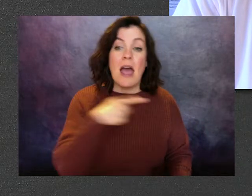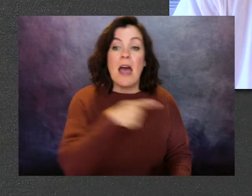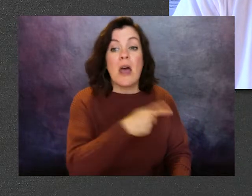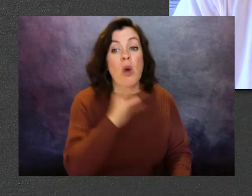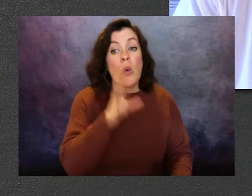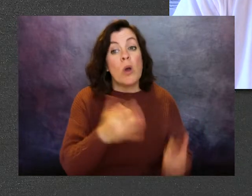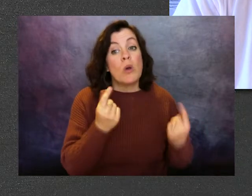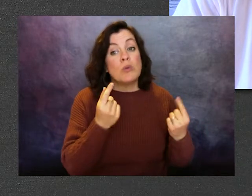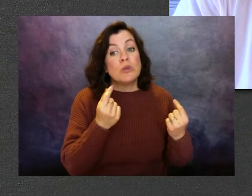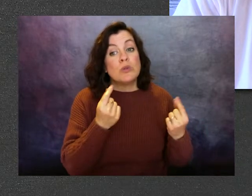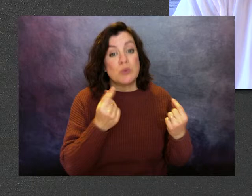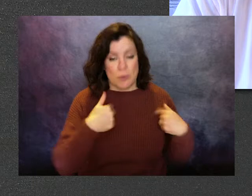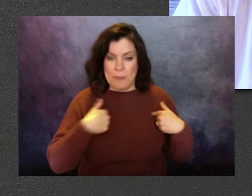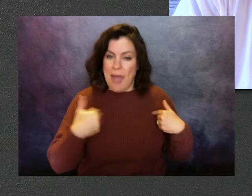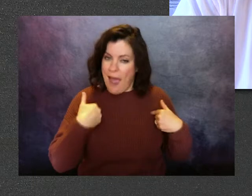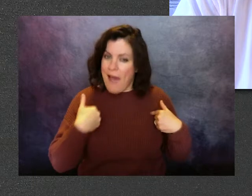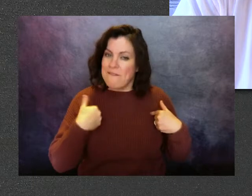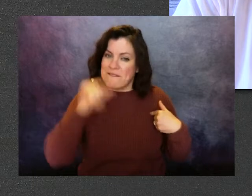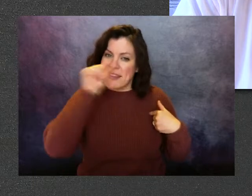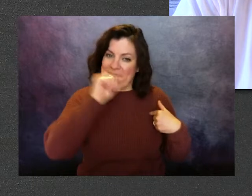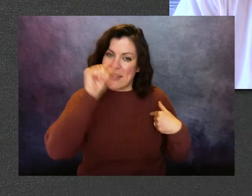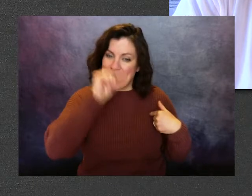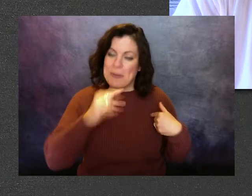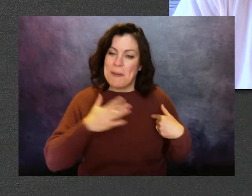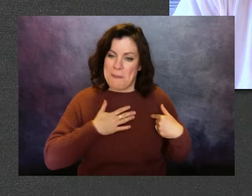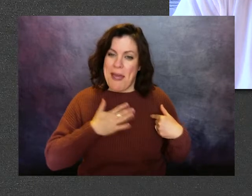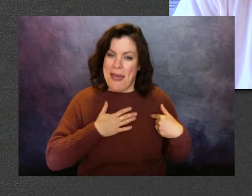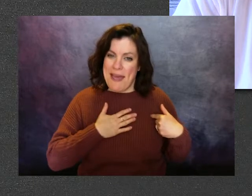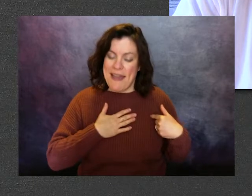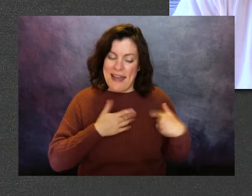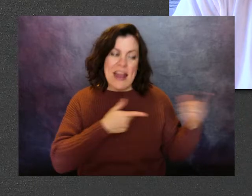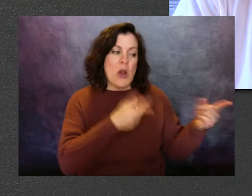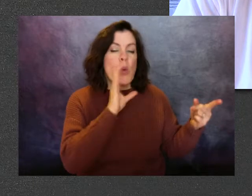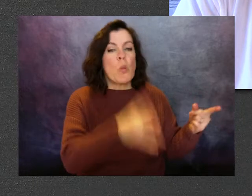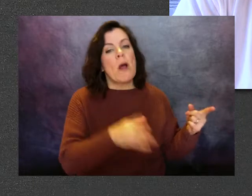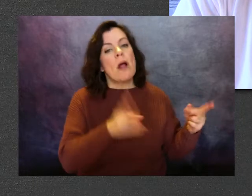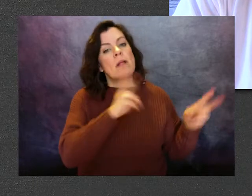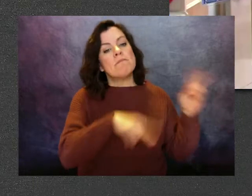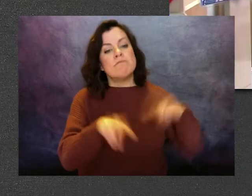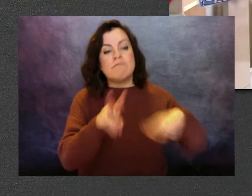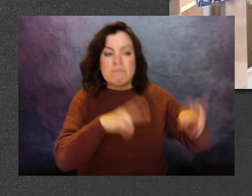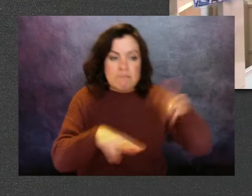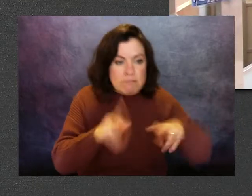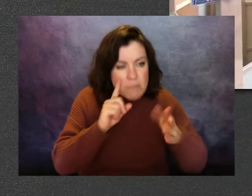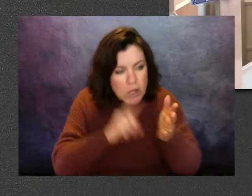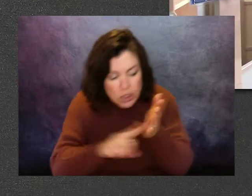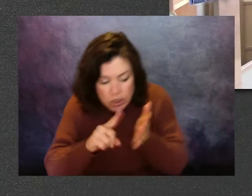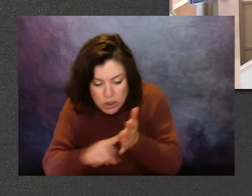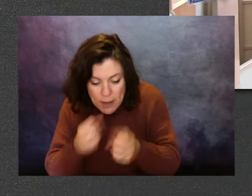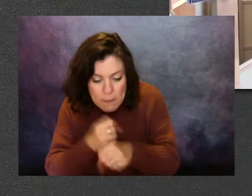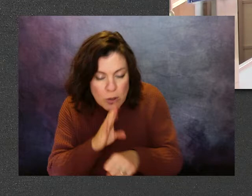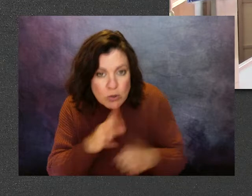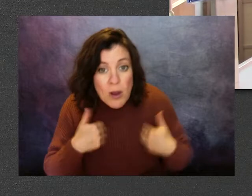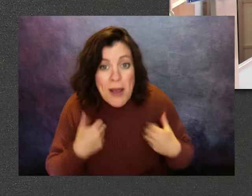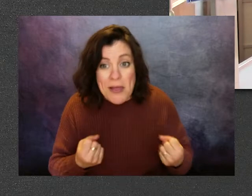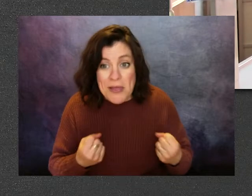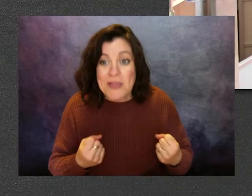on my guinea pig. Should we go check it out? And see how she does? I'm here with Jelly bean for her checkup.